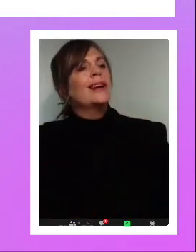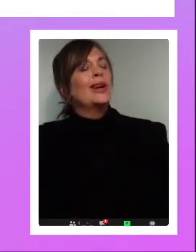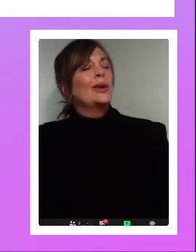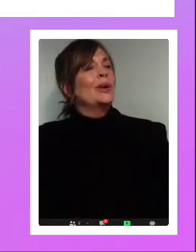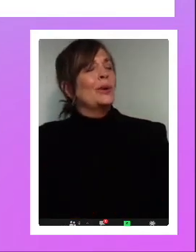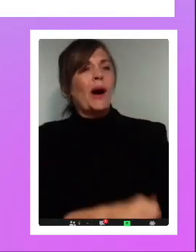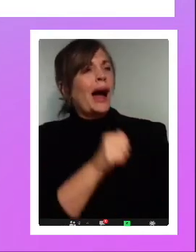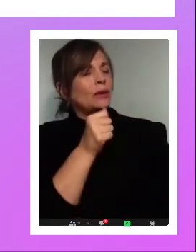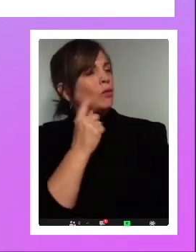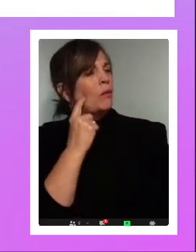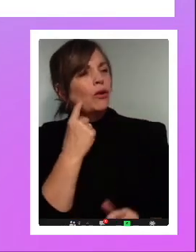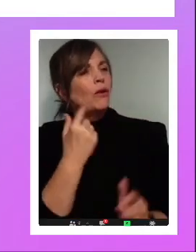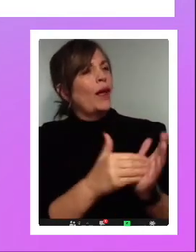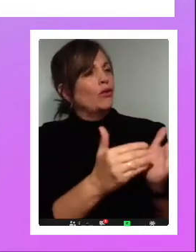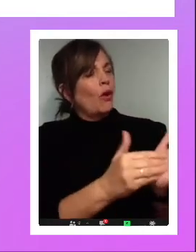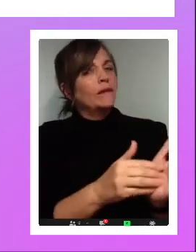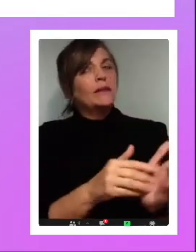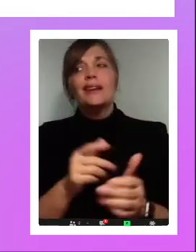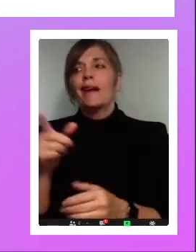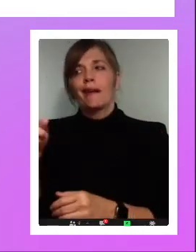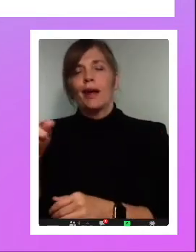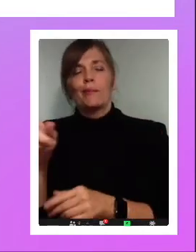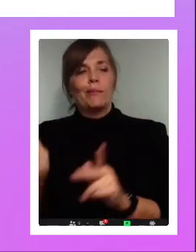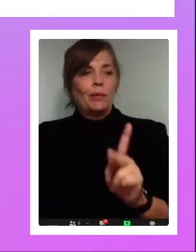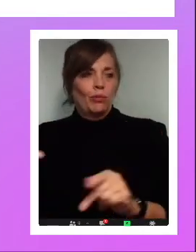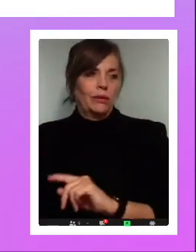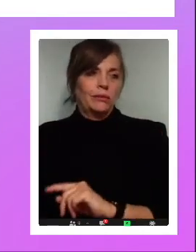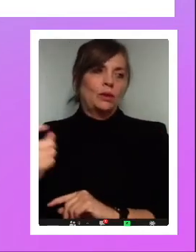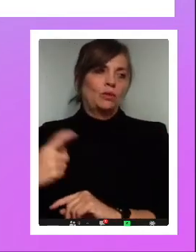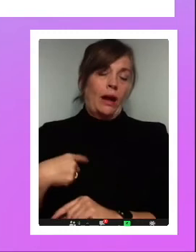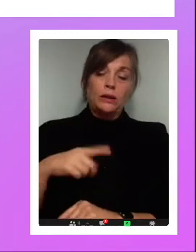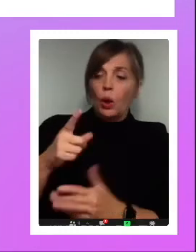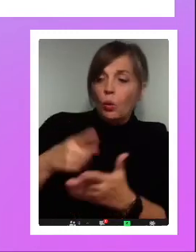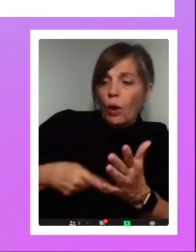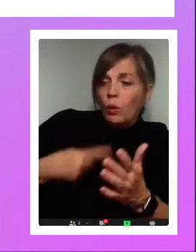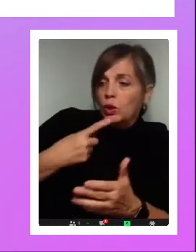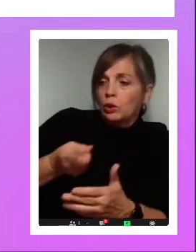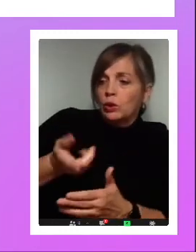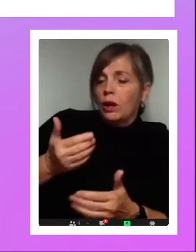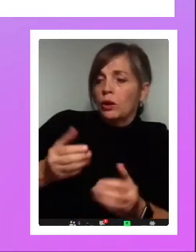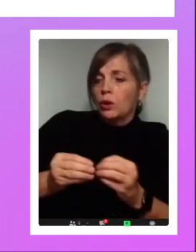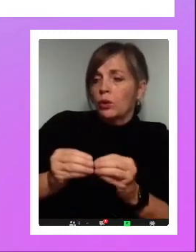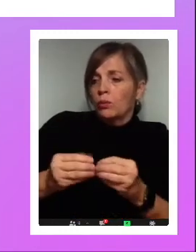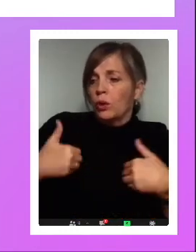that usually it's built in more security and things like that